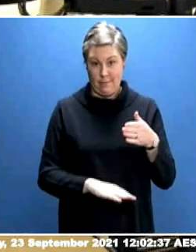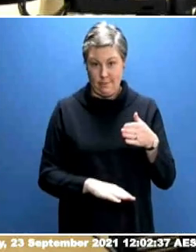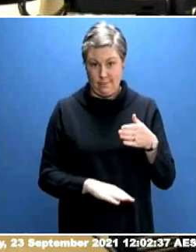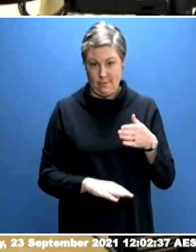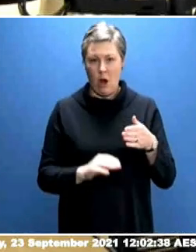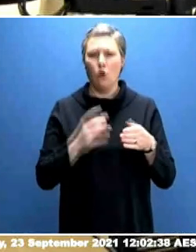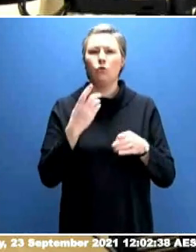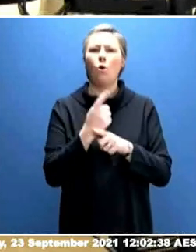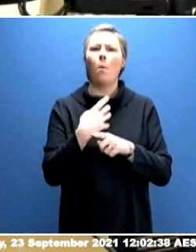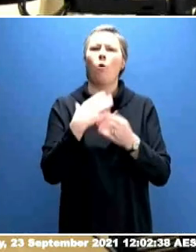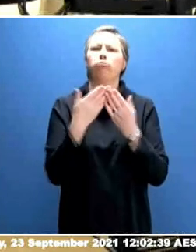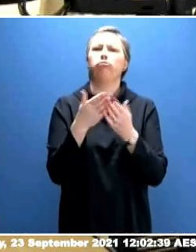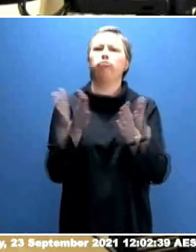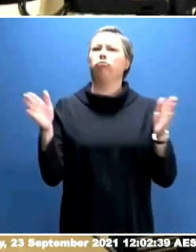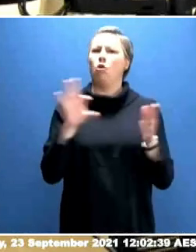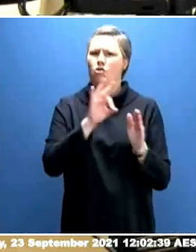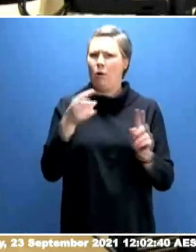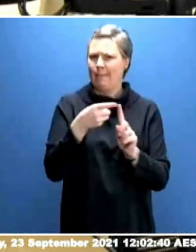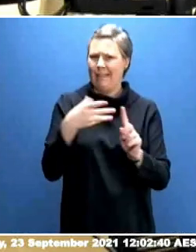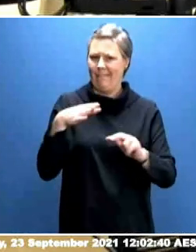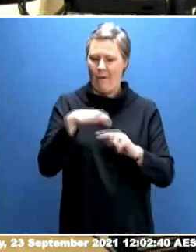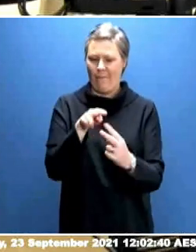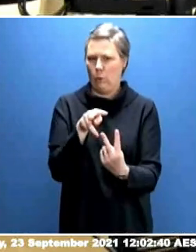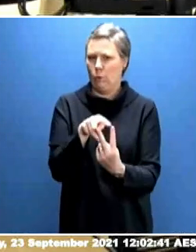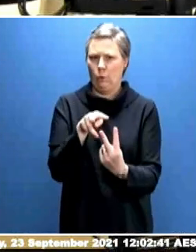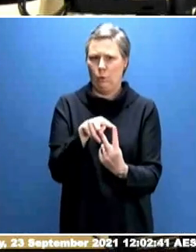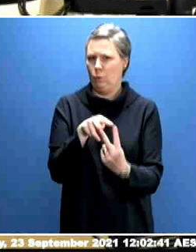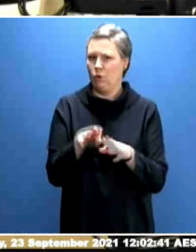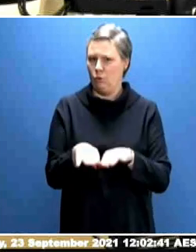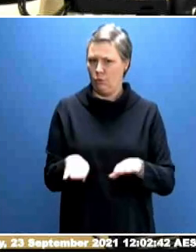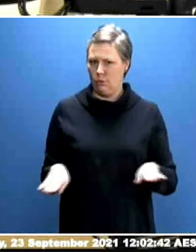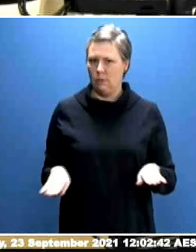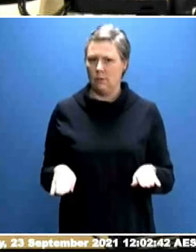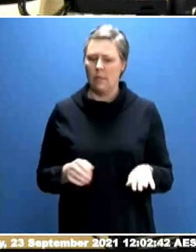That's correct, speaking our general observations and concerns